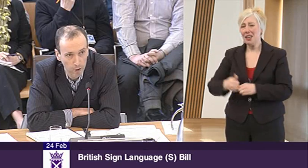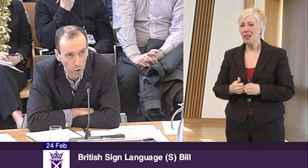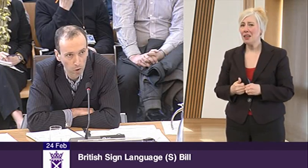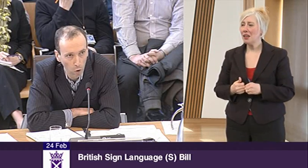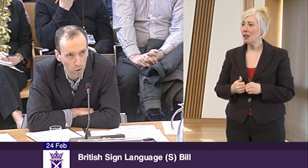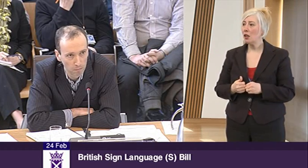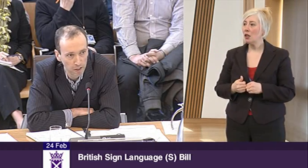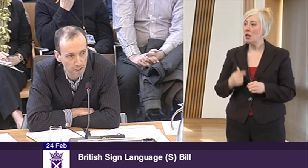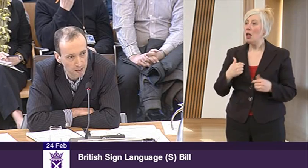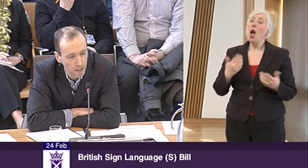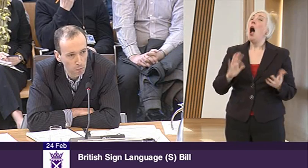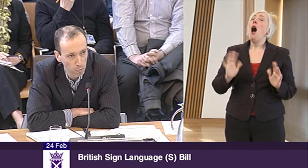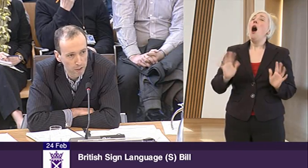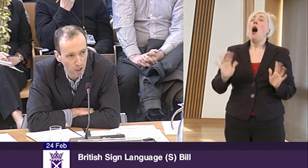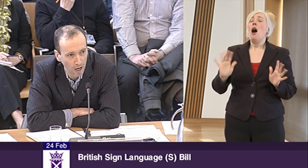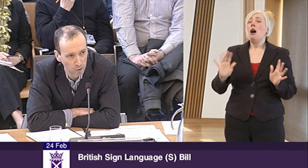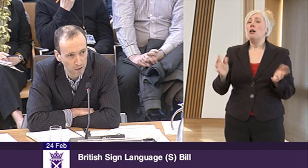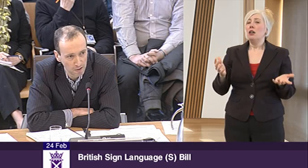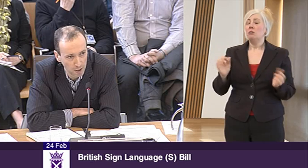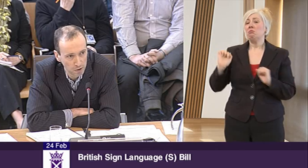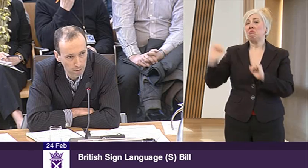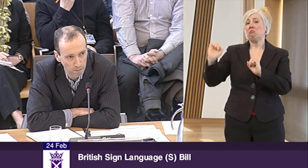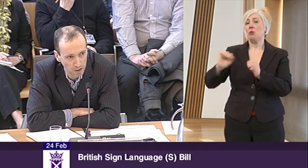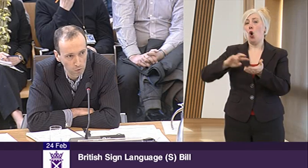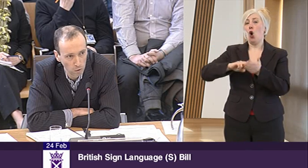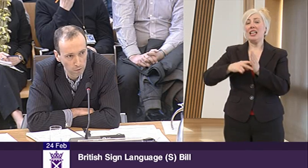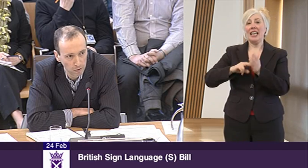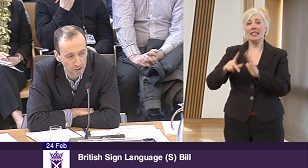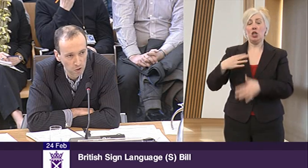Robert Nicol: I would not say that we are being paranoid. We are an organisation that